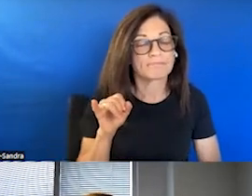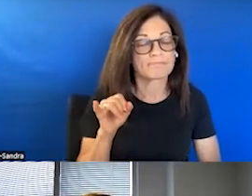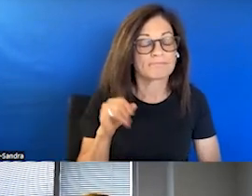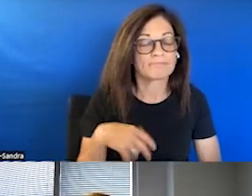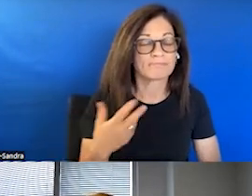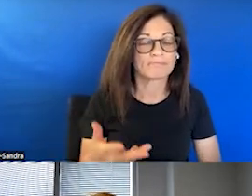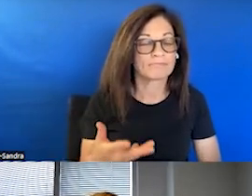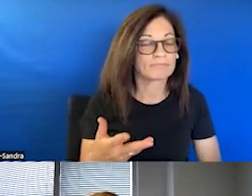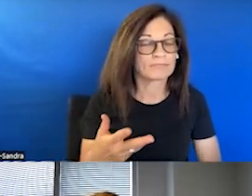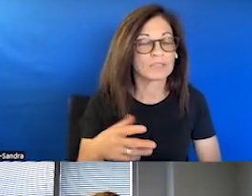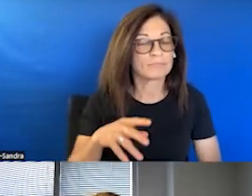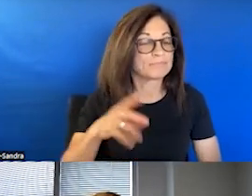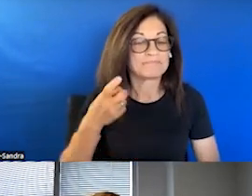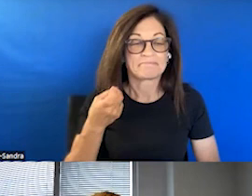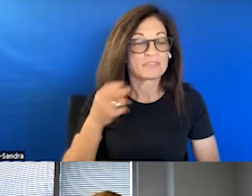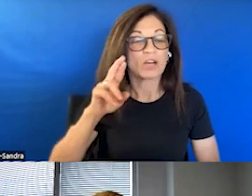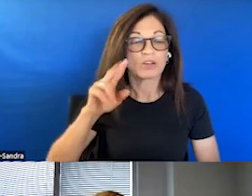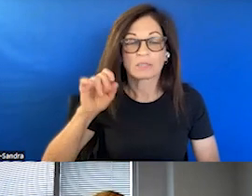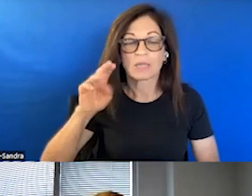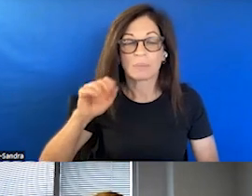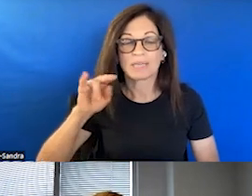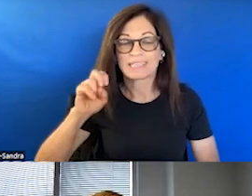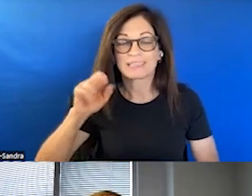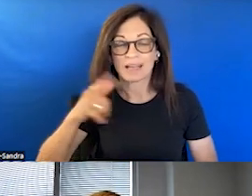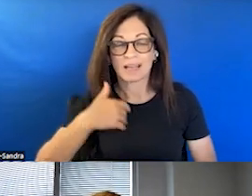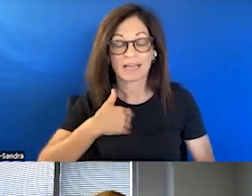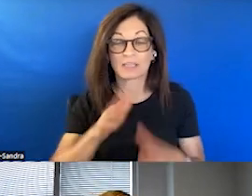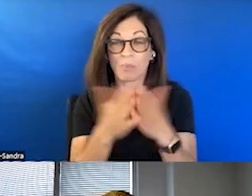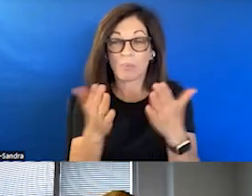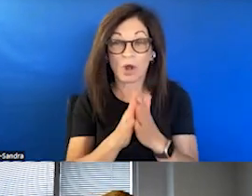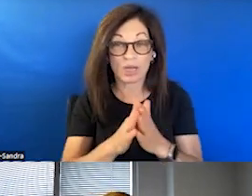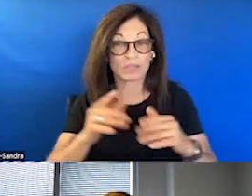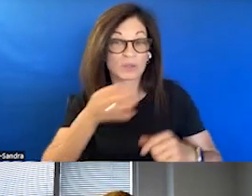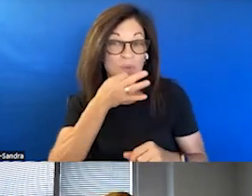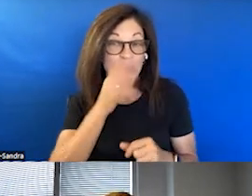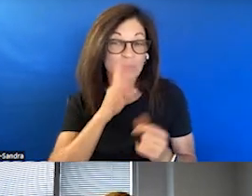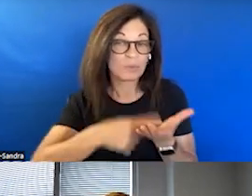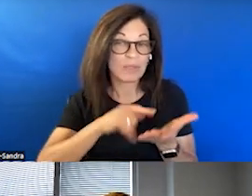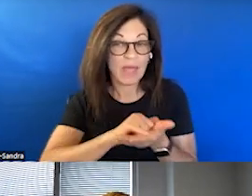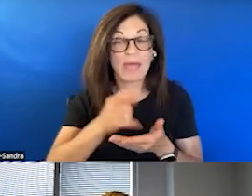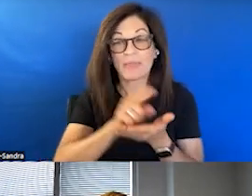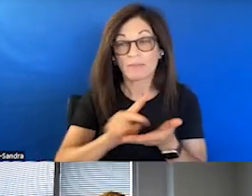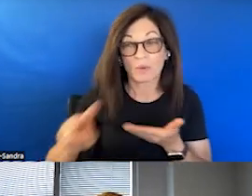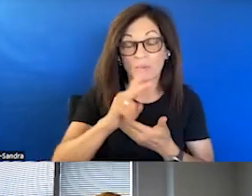MANY FOLKS ON THIS CALL HAVE READ IT. AND THEN ALSO, ON, JUNE 1ST, HEAR FROM, DR. CAROL OLSEN, CO